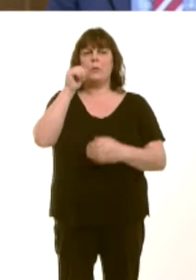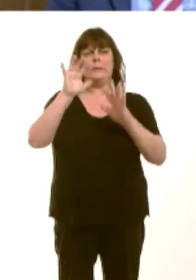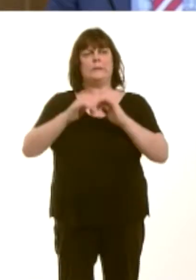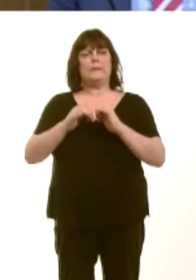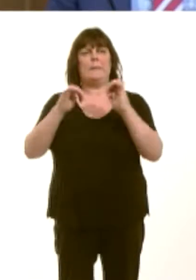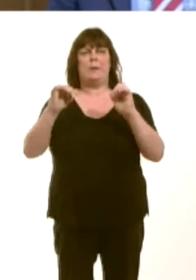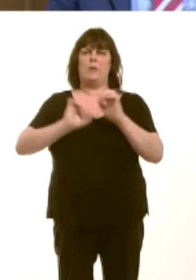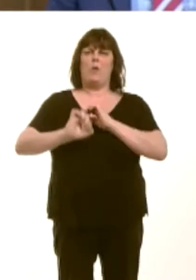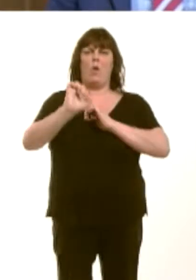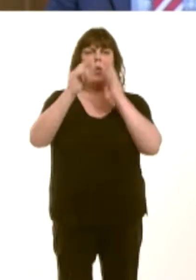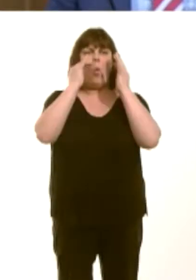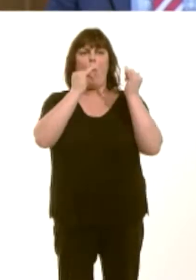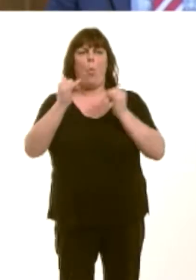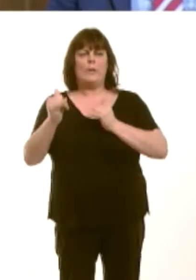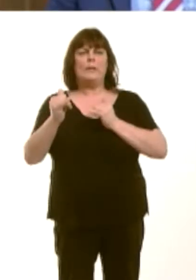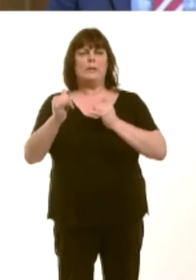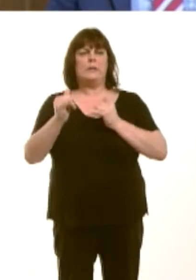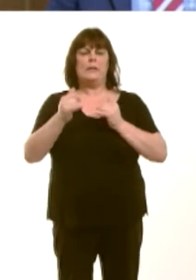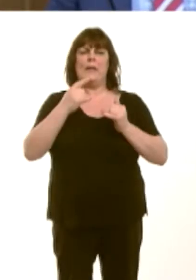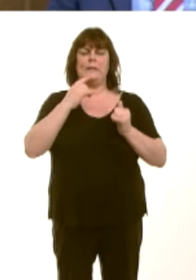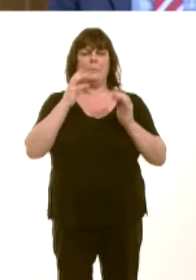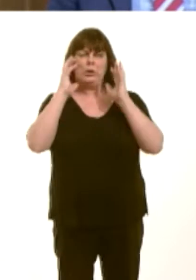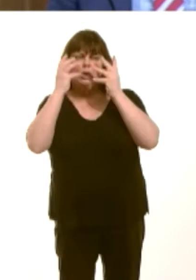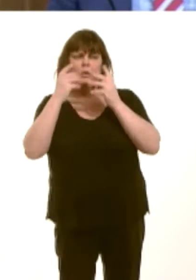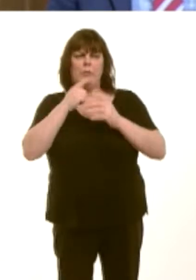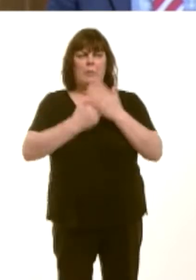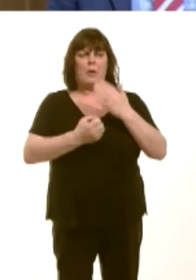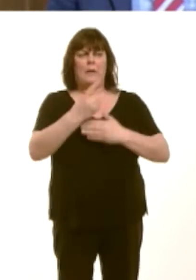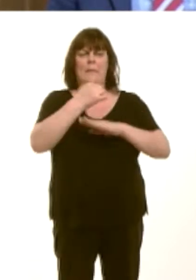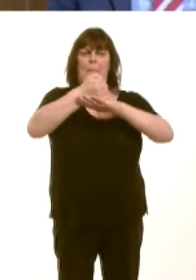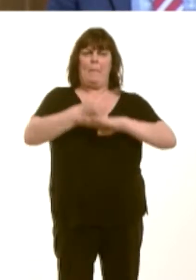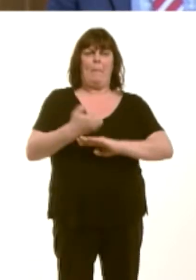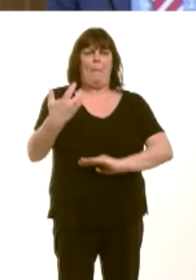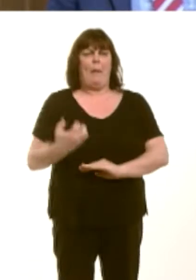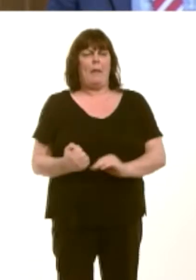Committee expressed some reservations over this particular aspectóthe minimum payment guarantee.